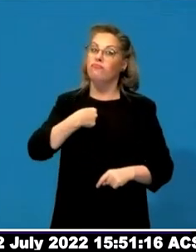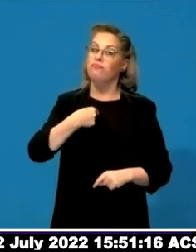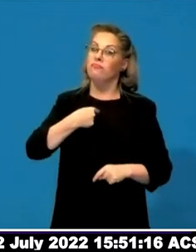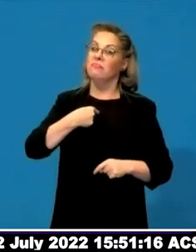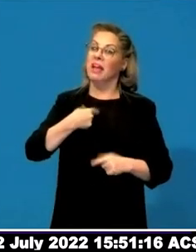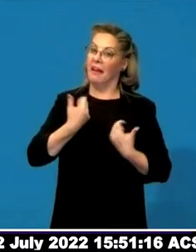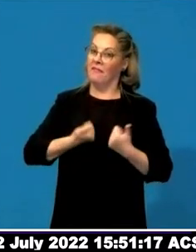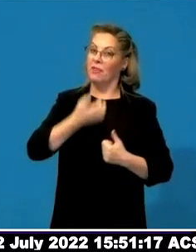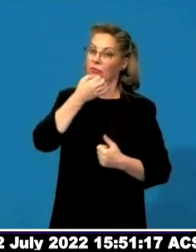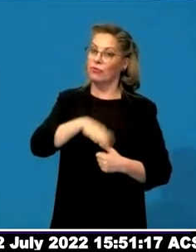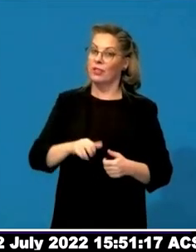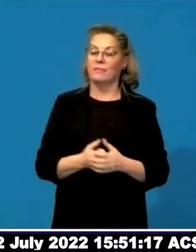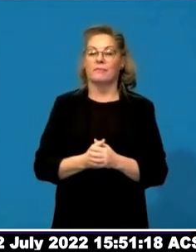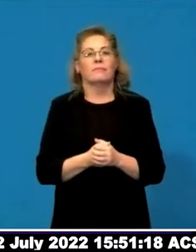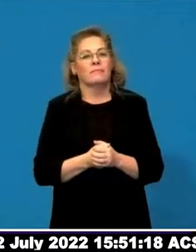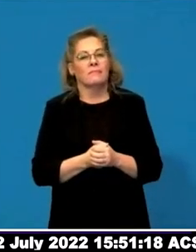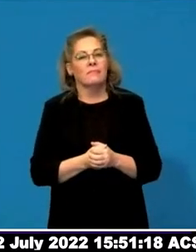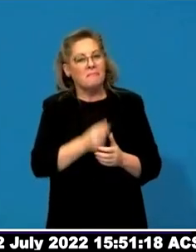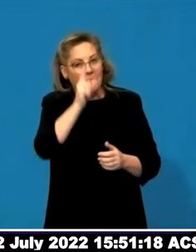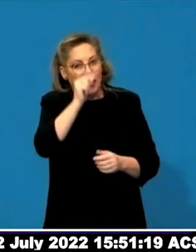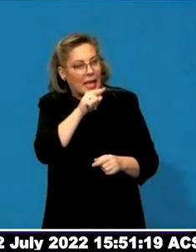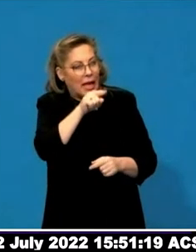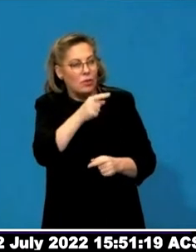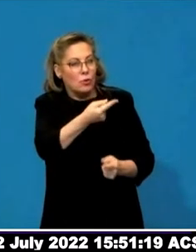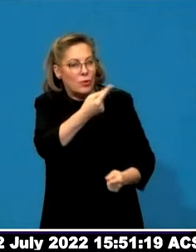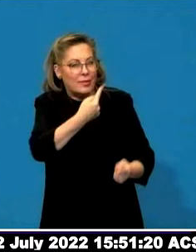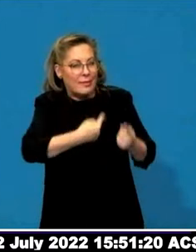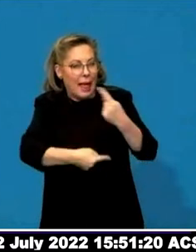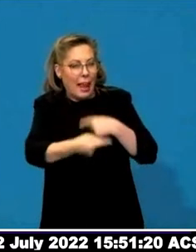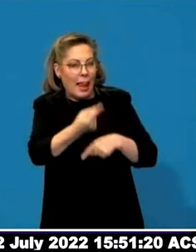Could you tell the Commissioners the things that you like to do?